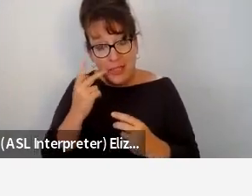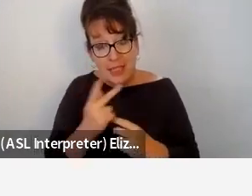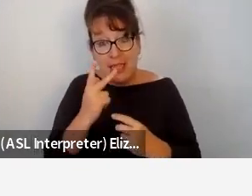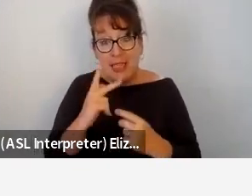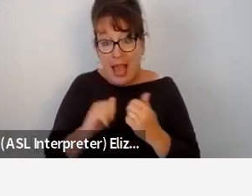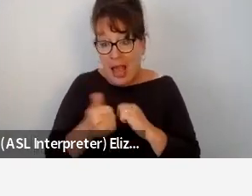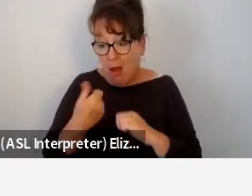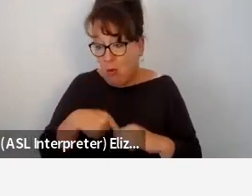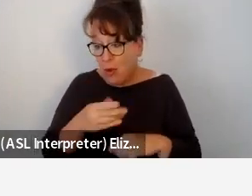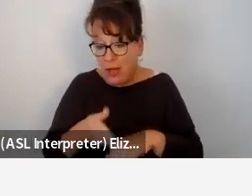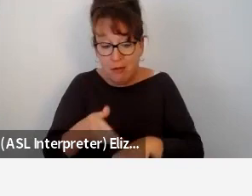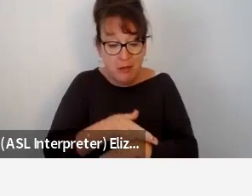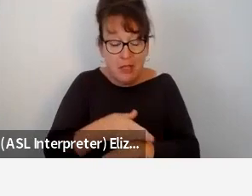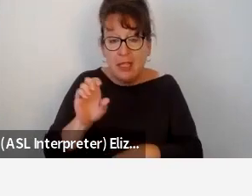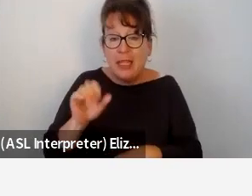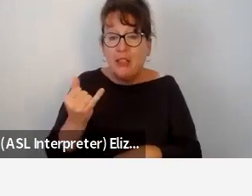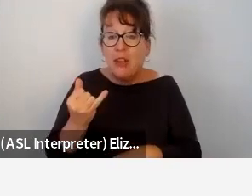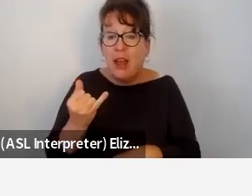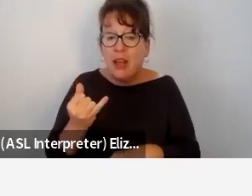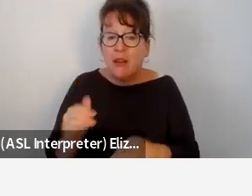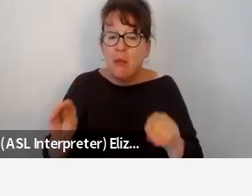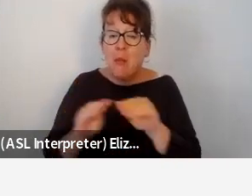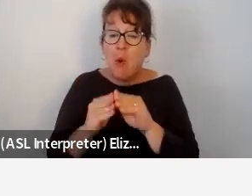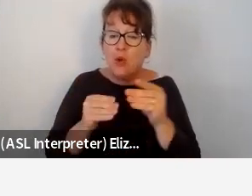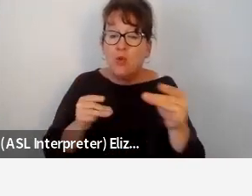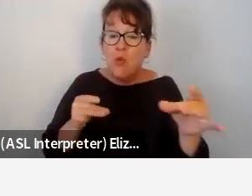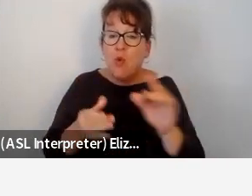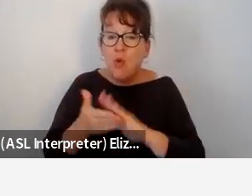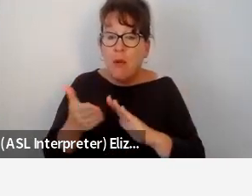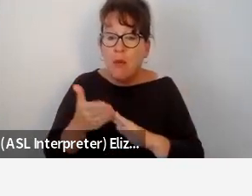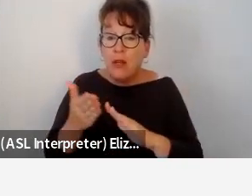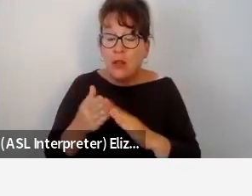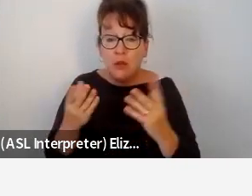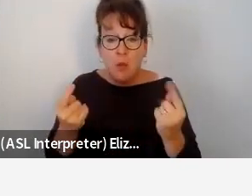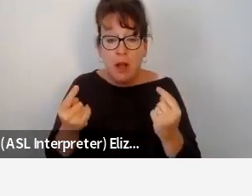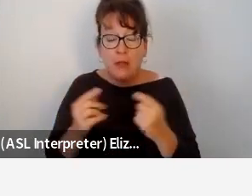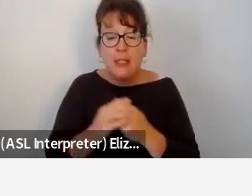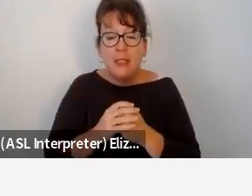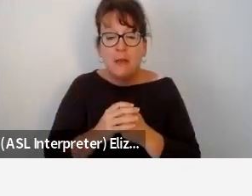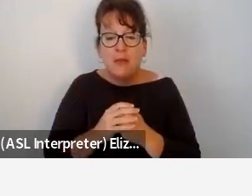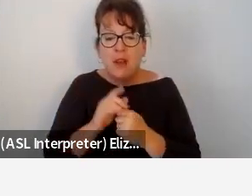opens in 2024, will you be awarding the entire 3 billion? That is what we are anticipating doing.